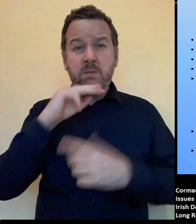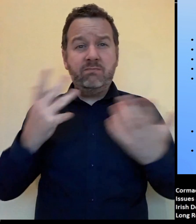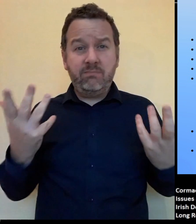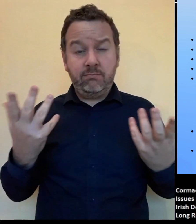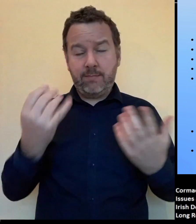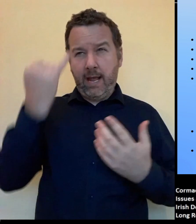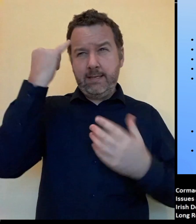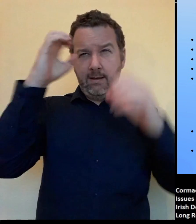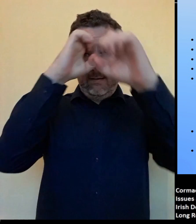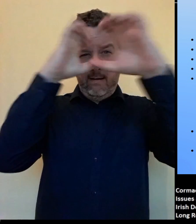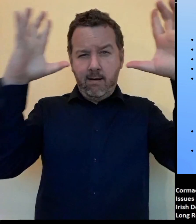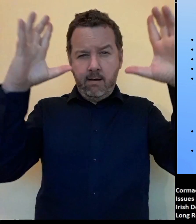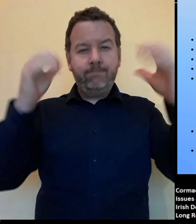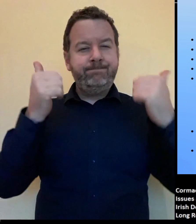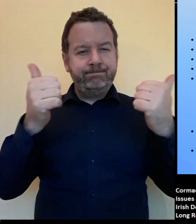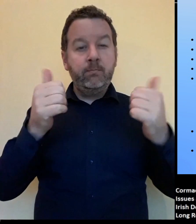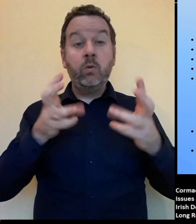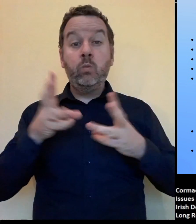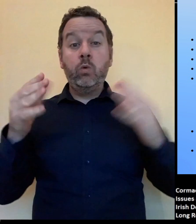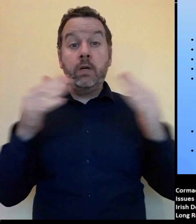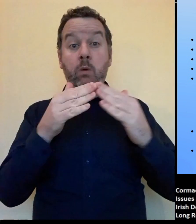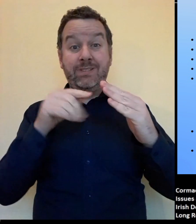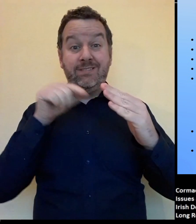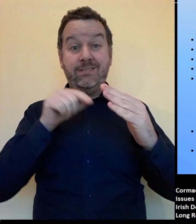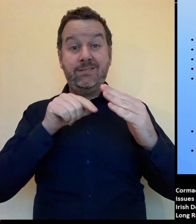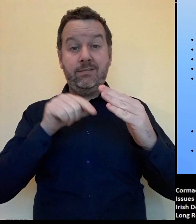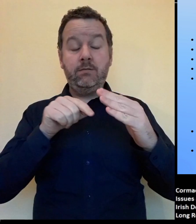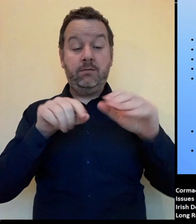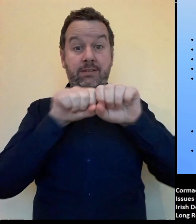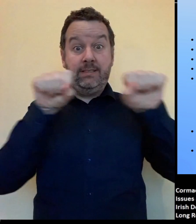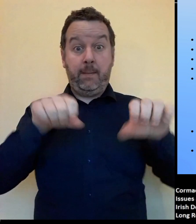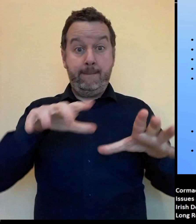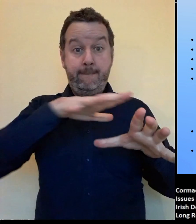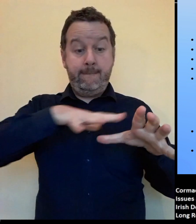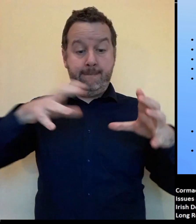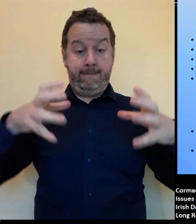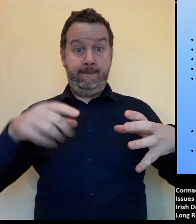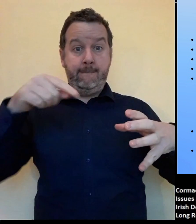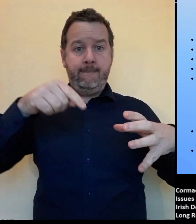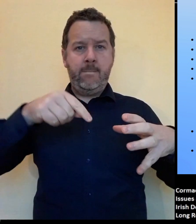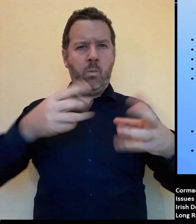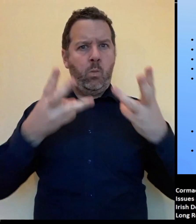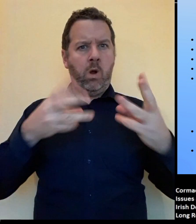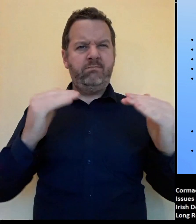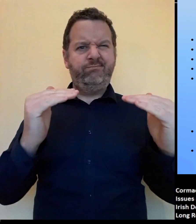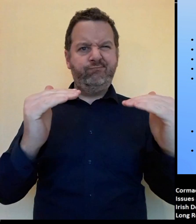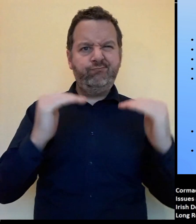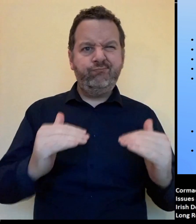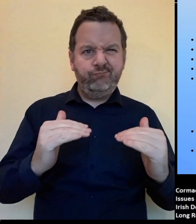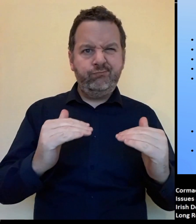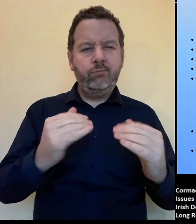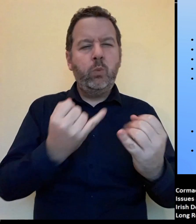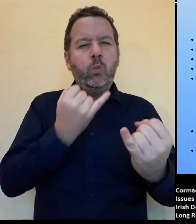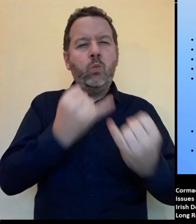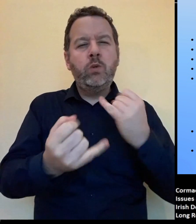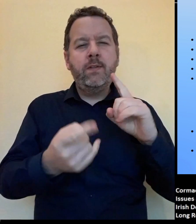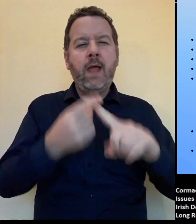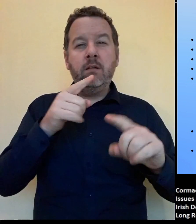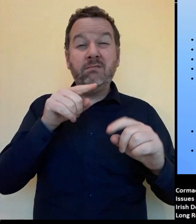this idea intended that conditions in the workhouse would be comparatively worse